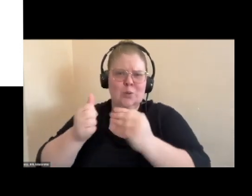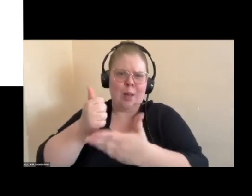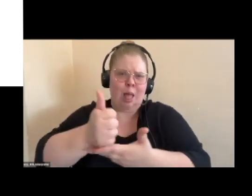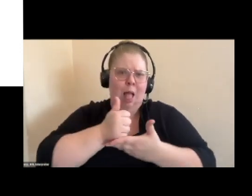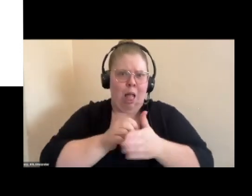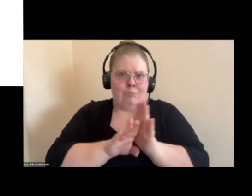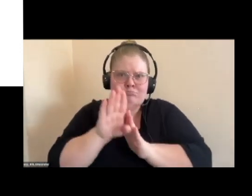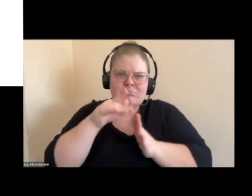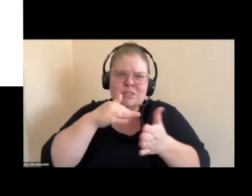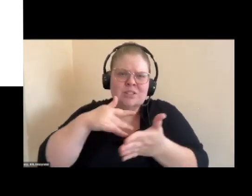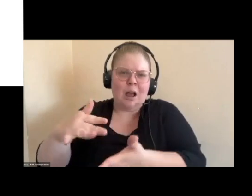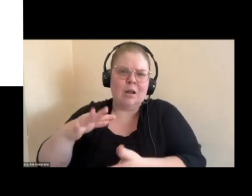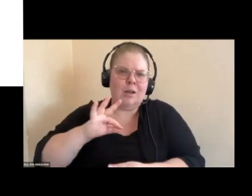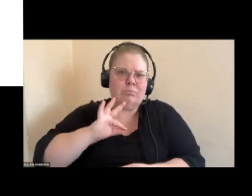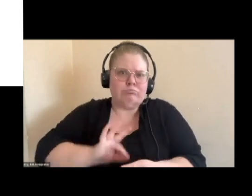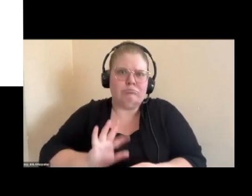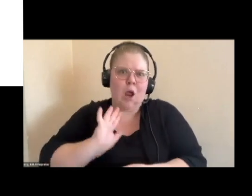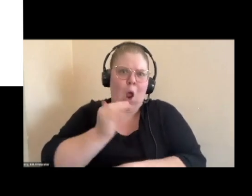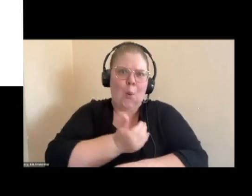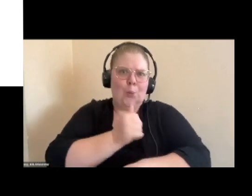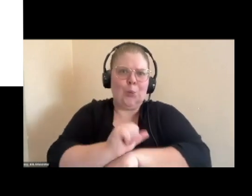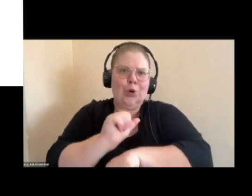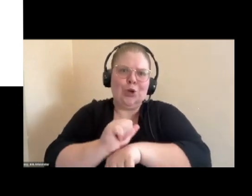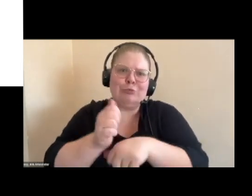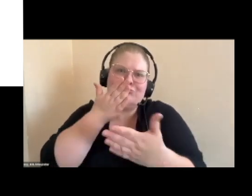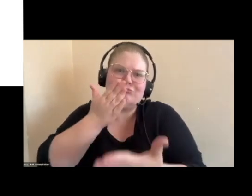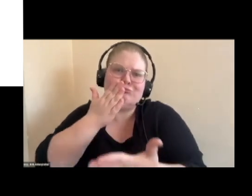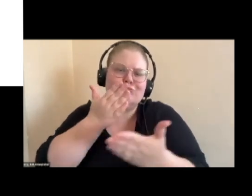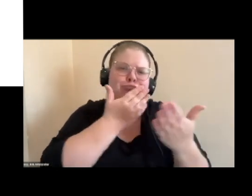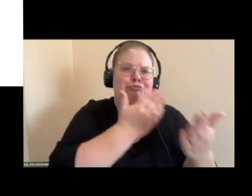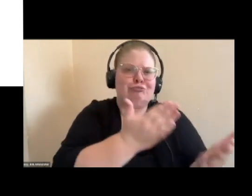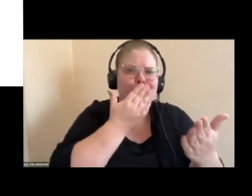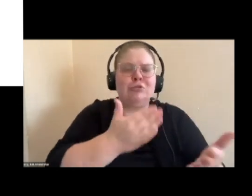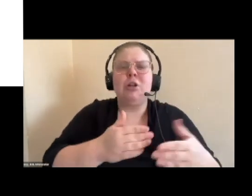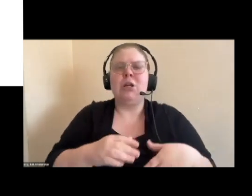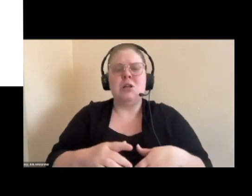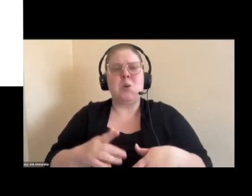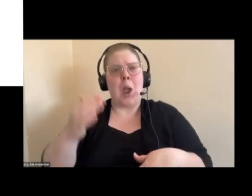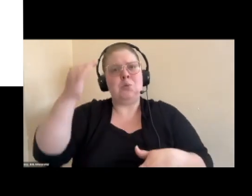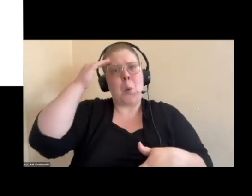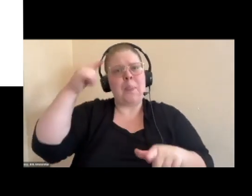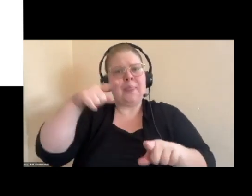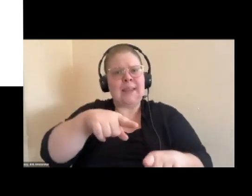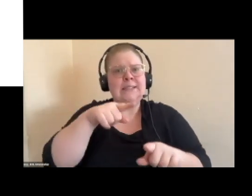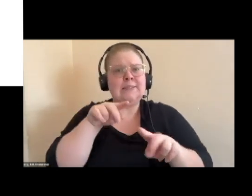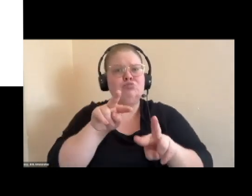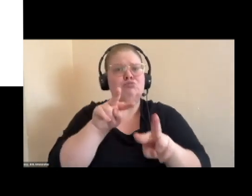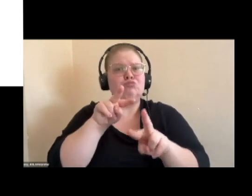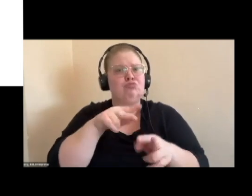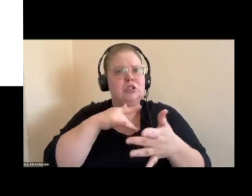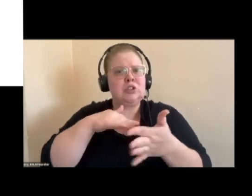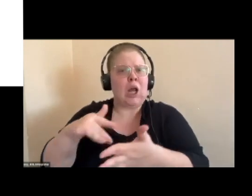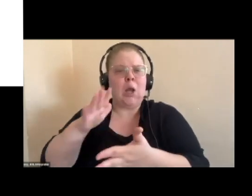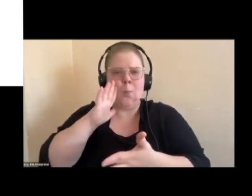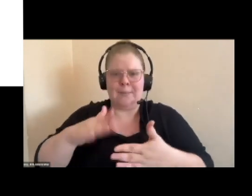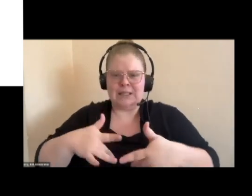This, I know will be really exciting studies especially for the disability community